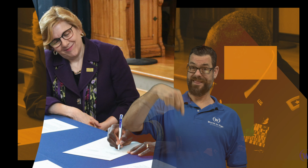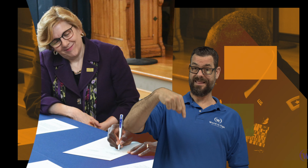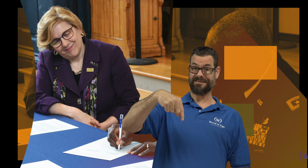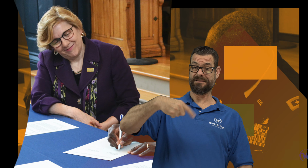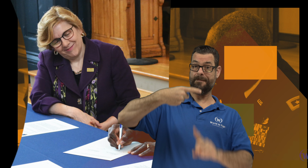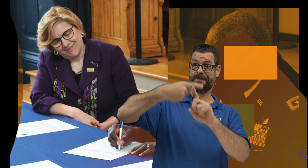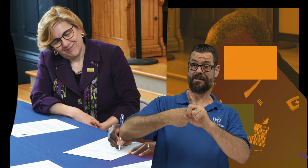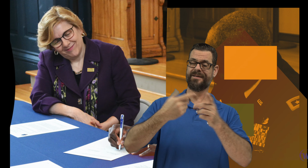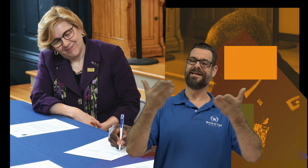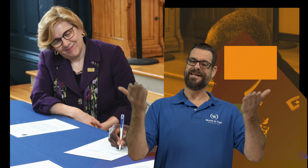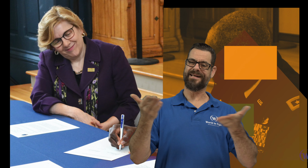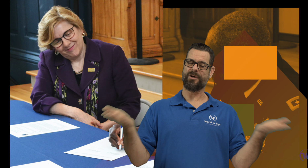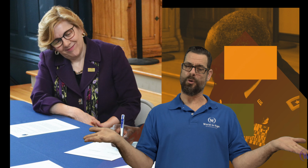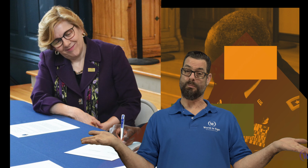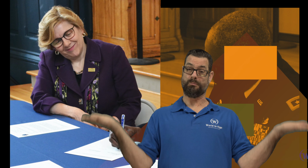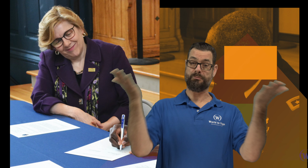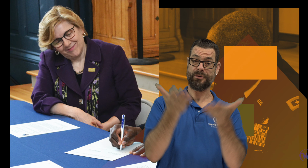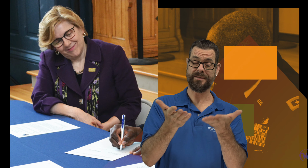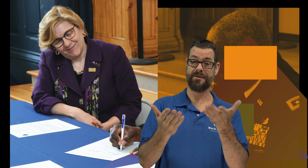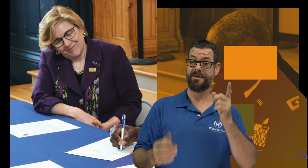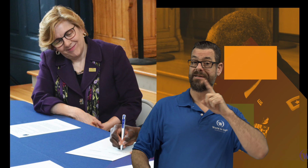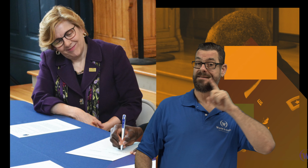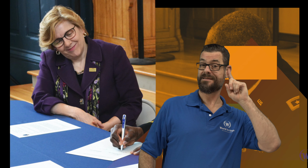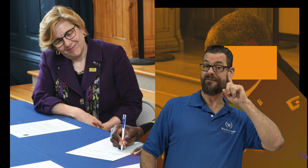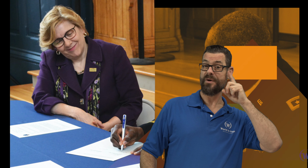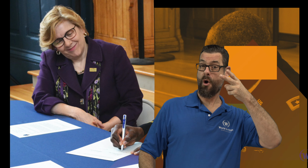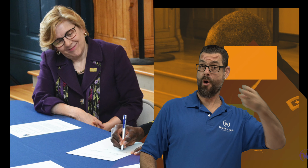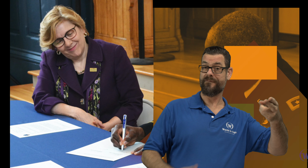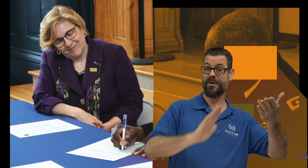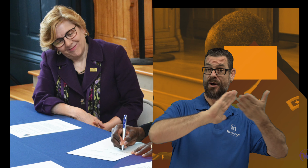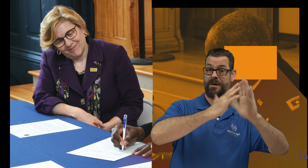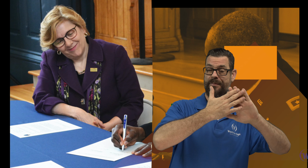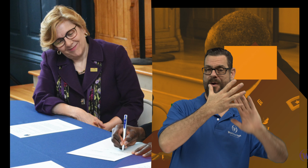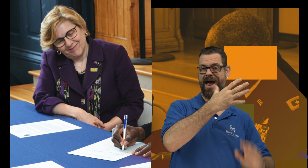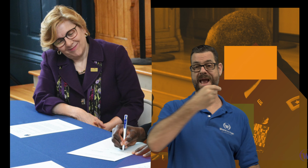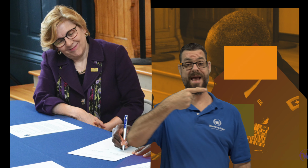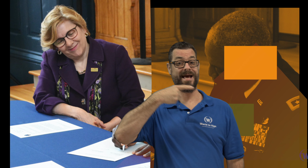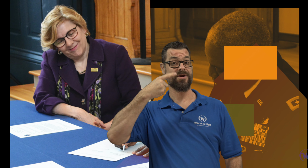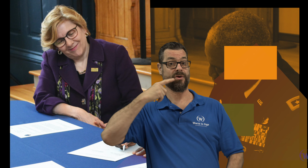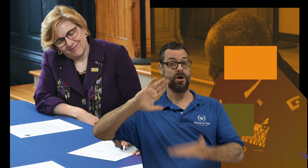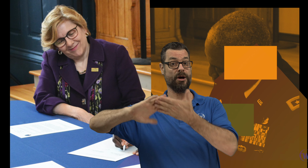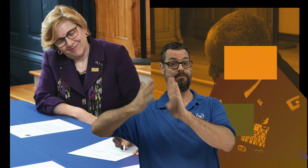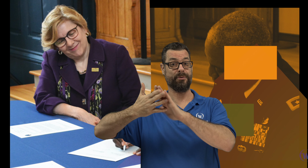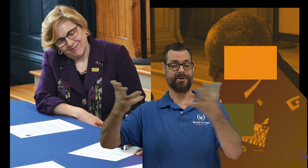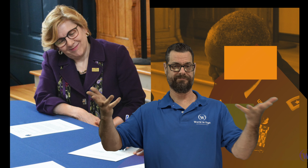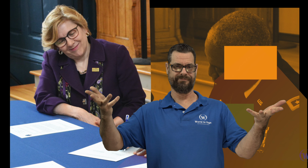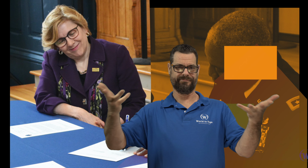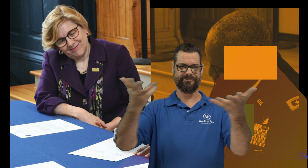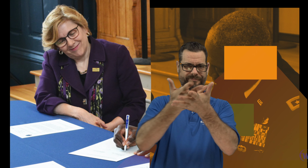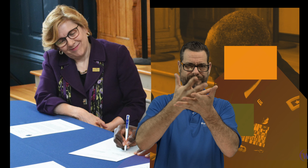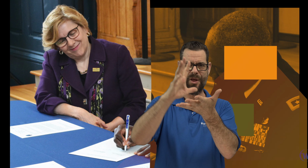So, the purpose of this month is to bring together the deaf and hard of hearing communities and the hearing community,